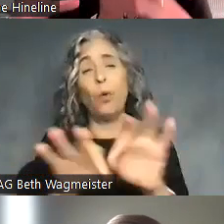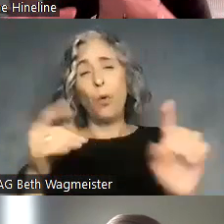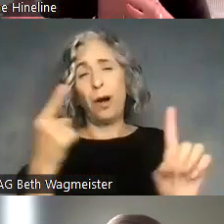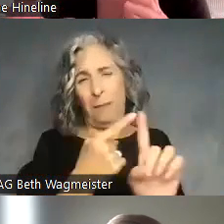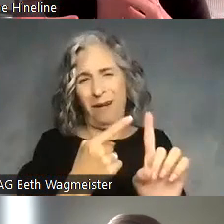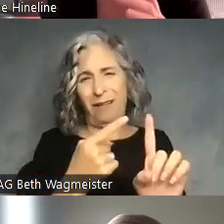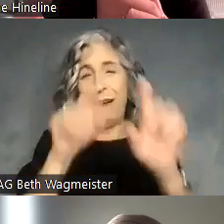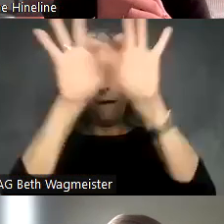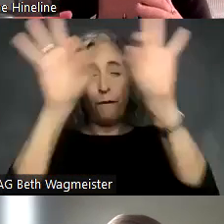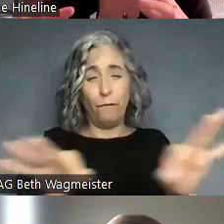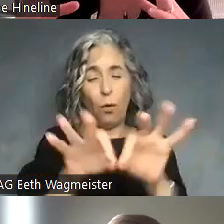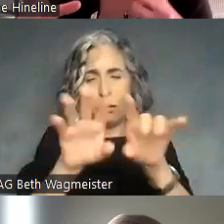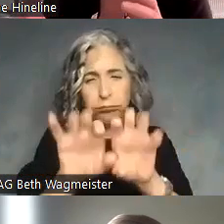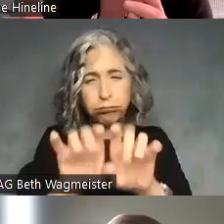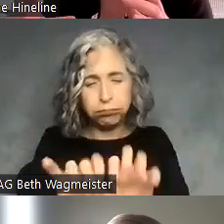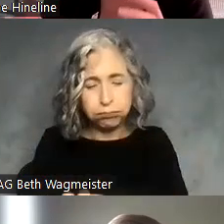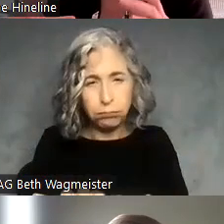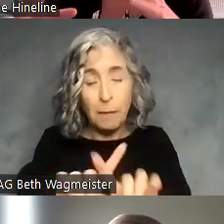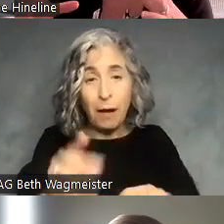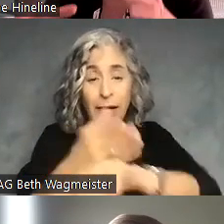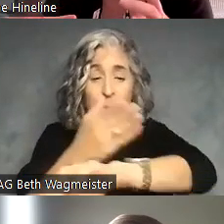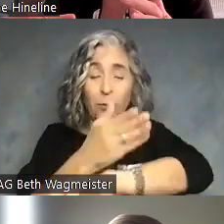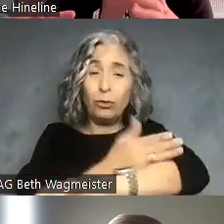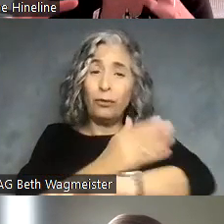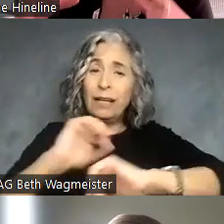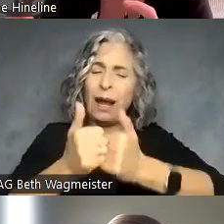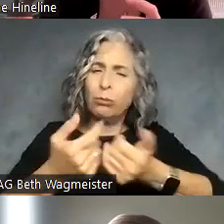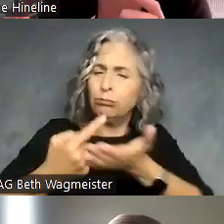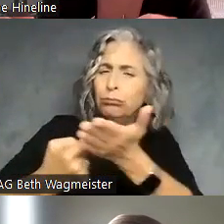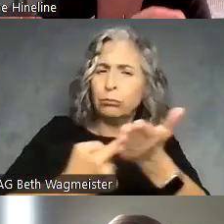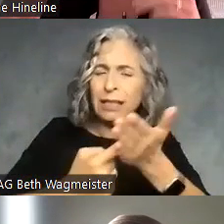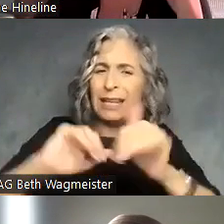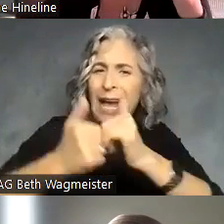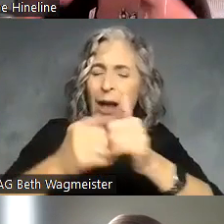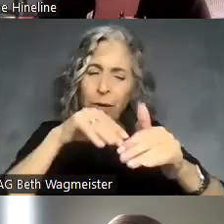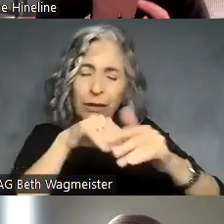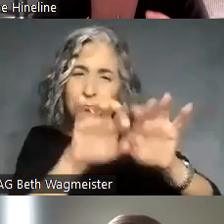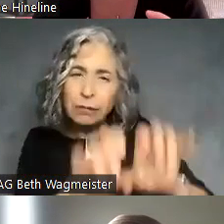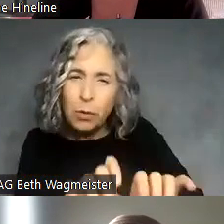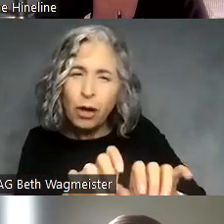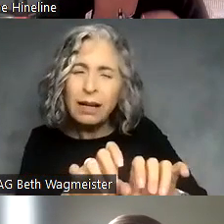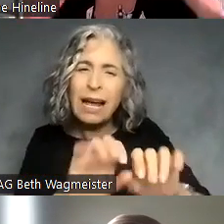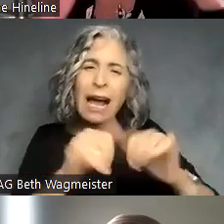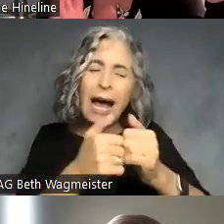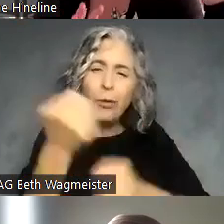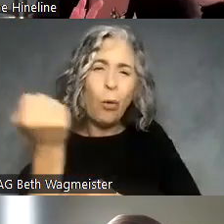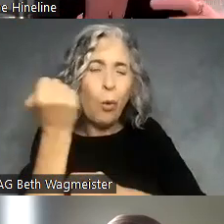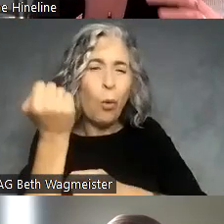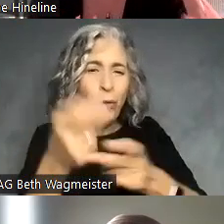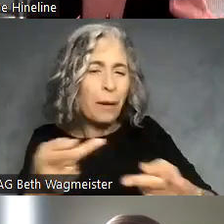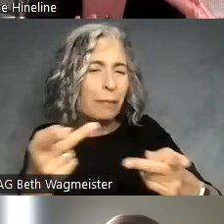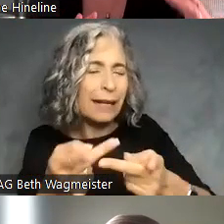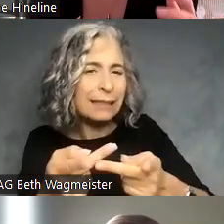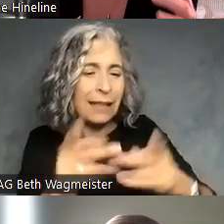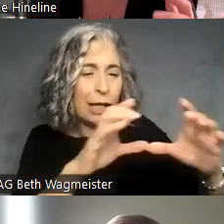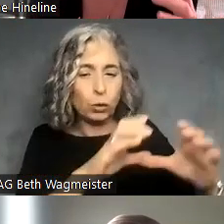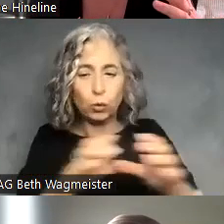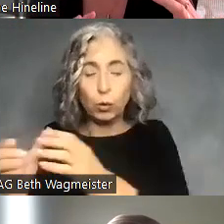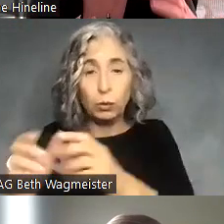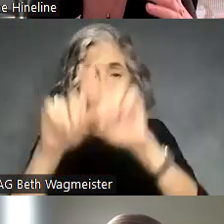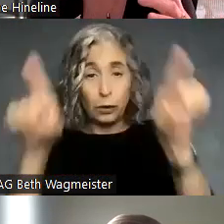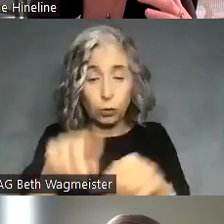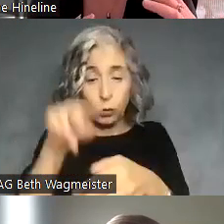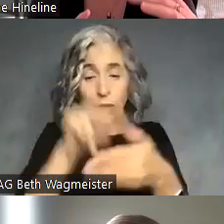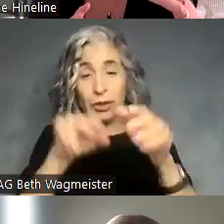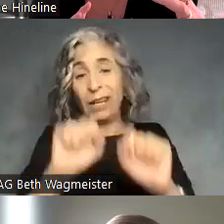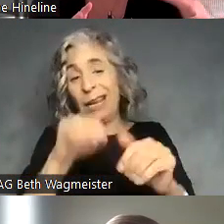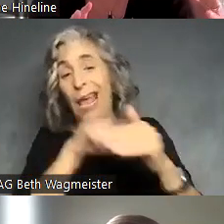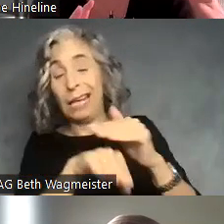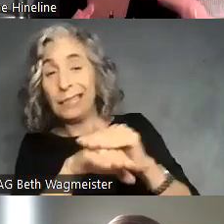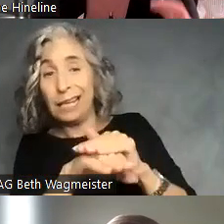is having those form labels and having them grouped together. And then having that placeholder